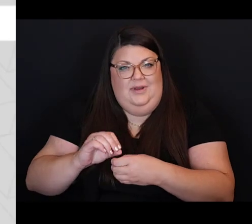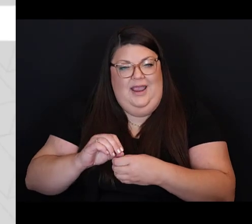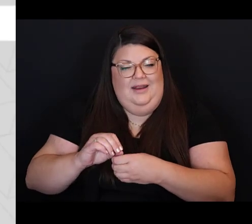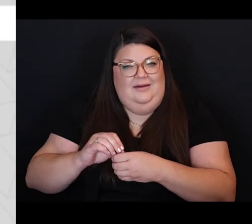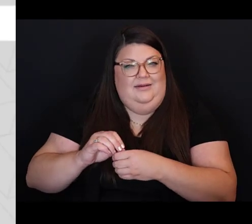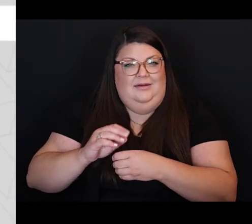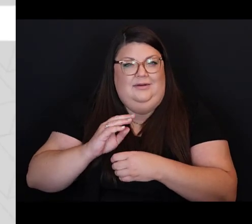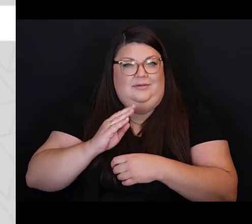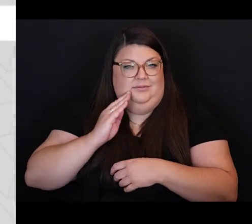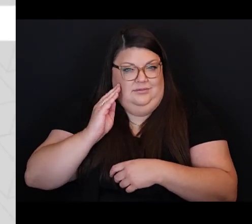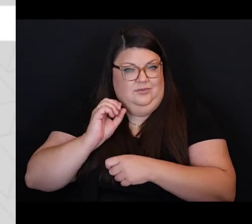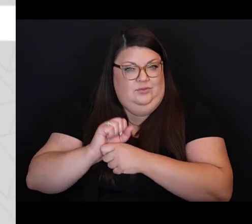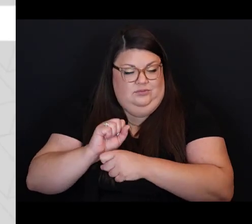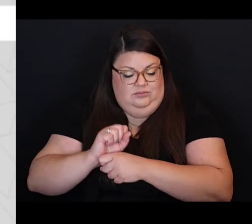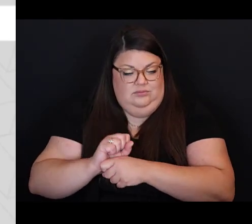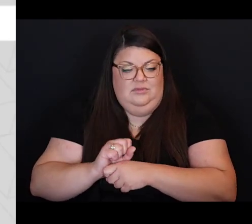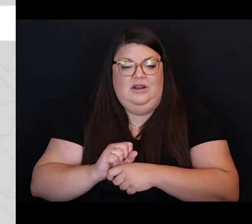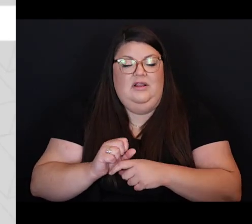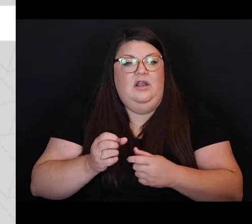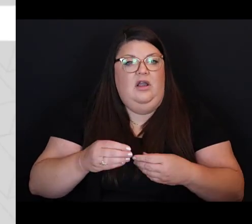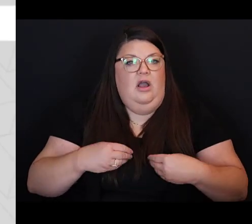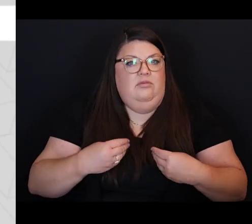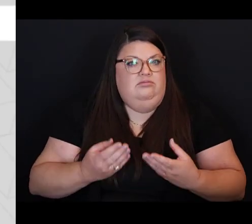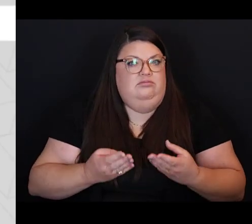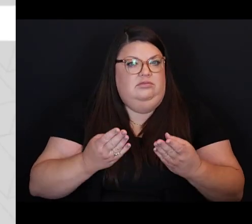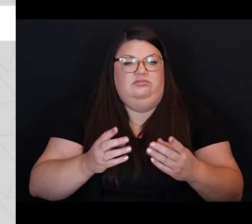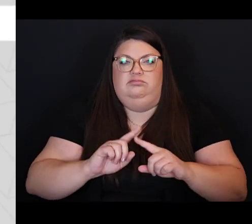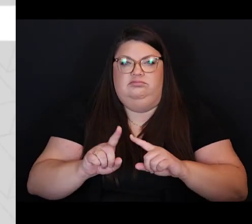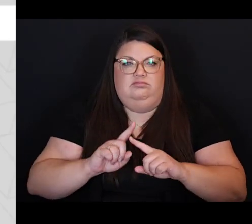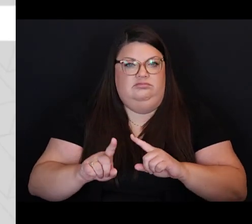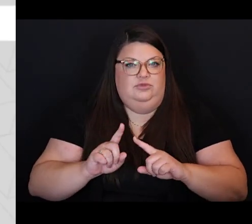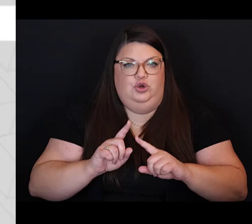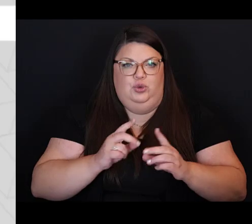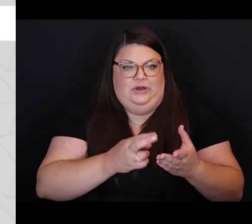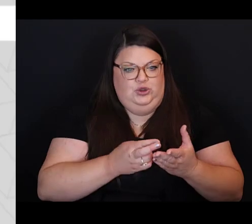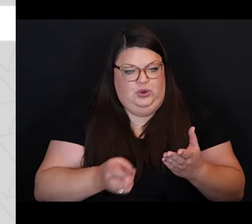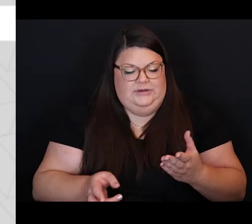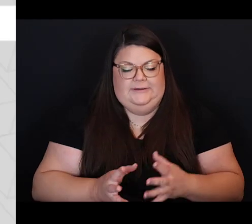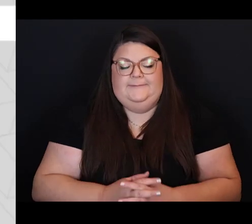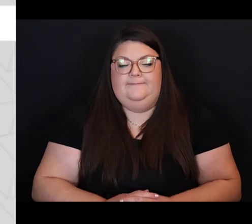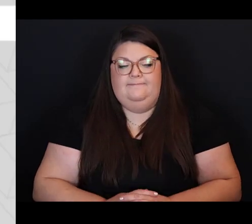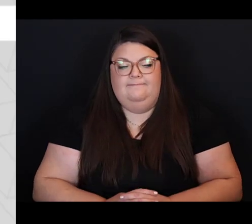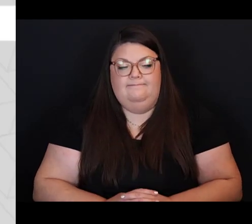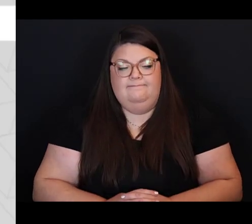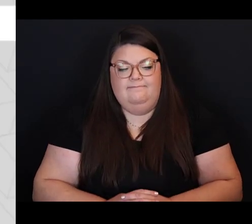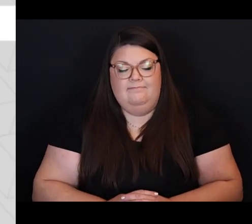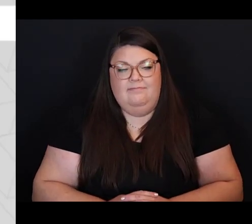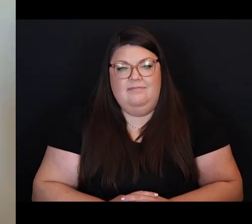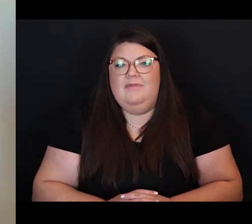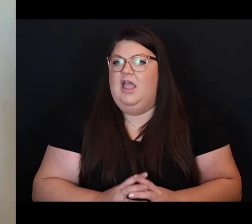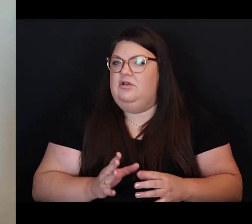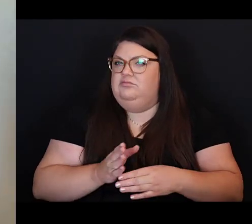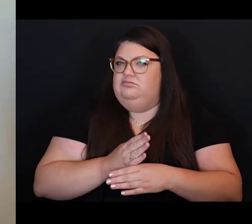variety of courses and resources and I would love to just share a little bit more about those. So,